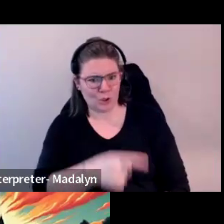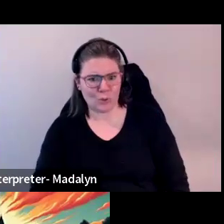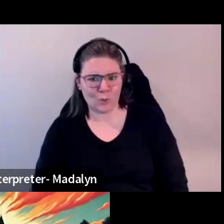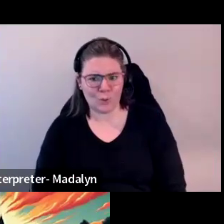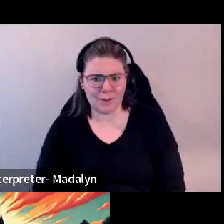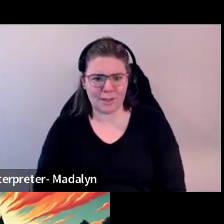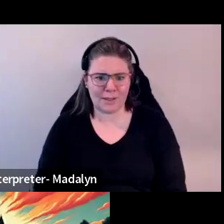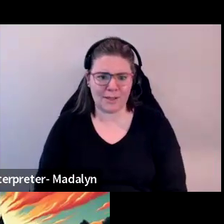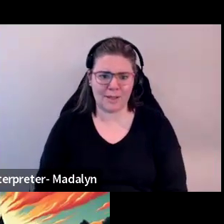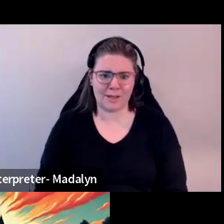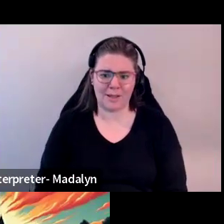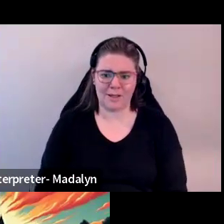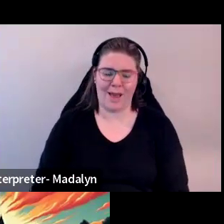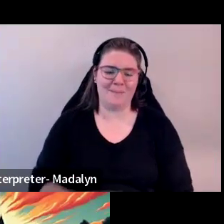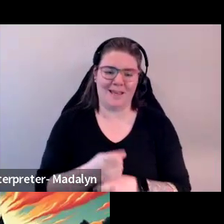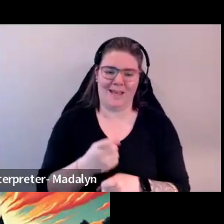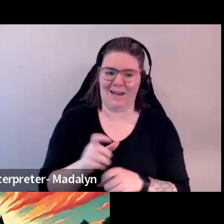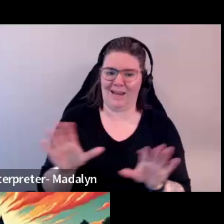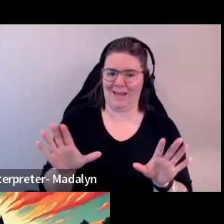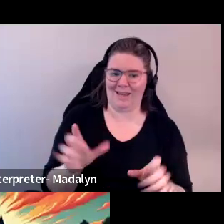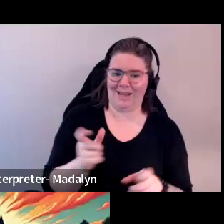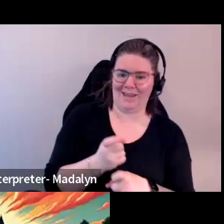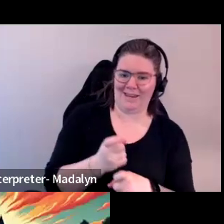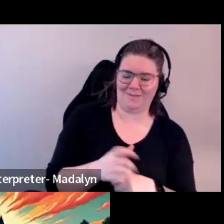Brooke Wilson (she/her): I'm kidding. I'm kidding. Don Dew: Right. But it.